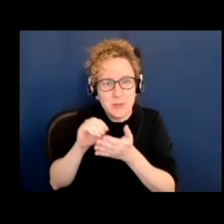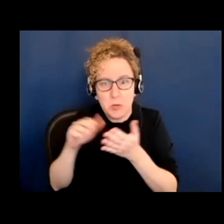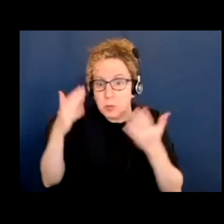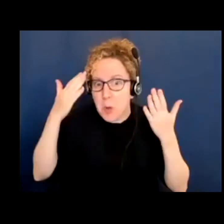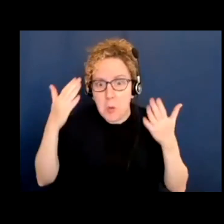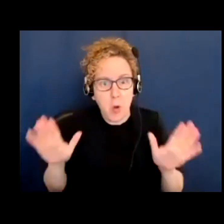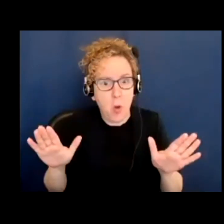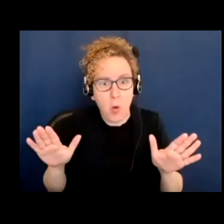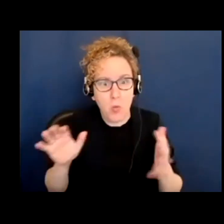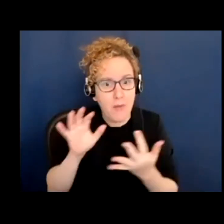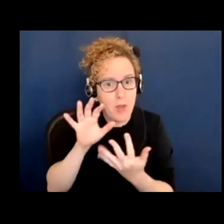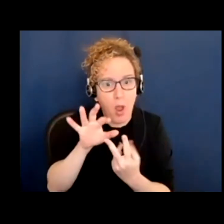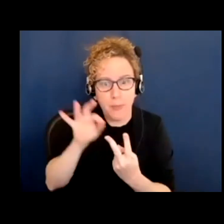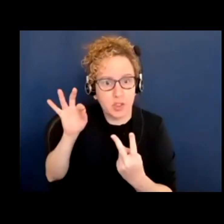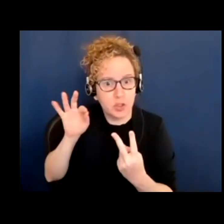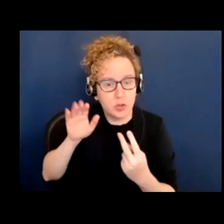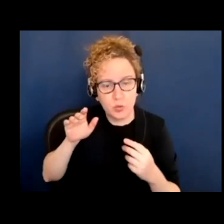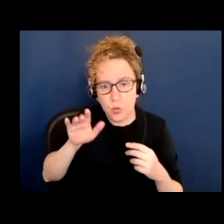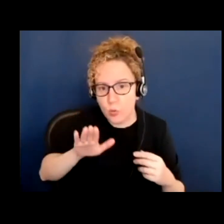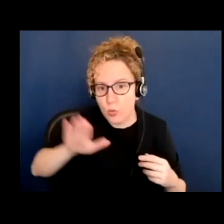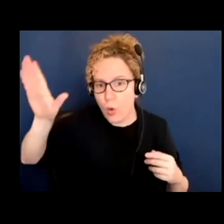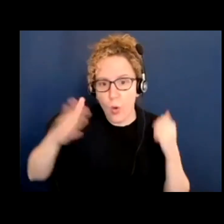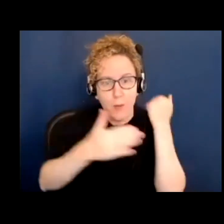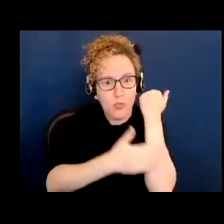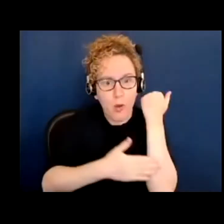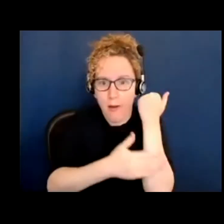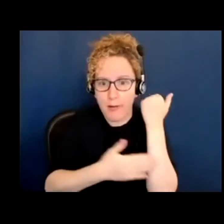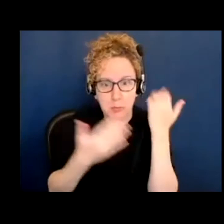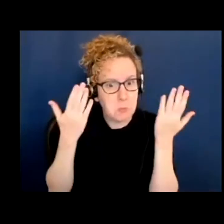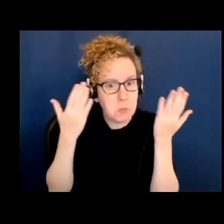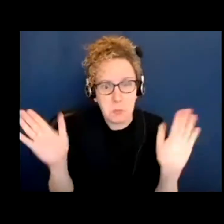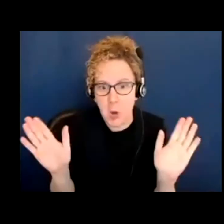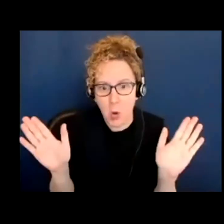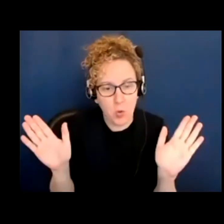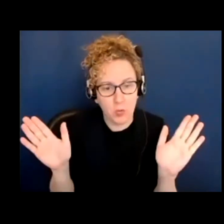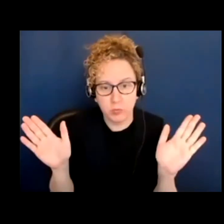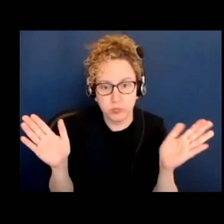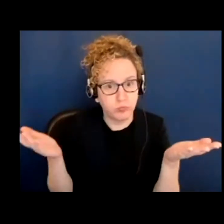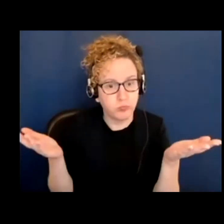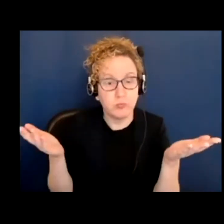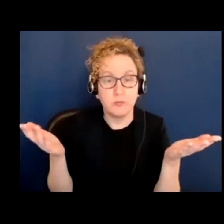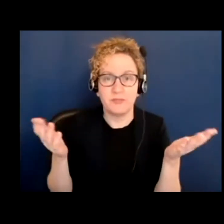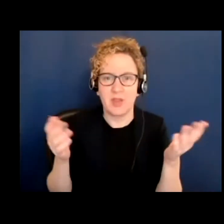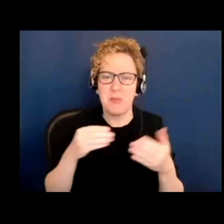with disabilities to further advance all career sectors and include a disability perspective.